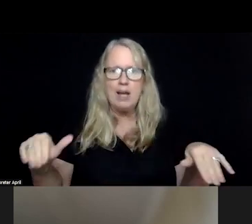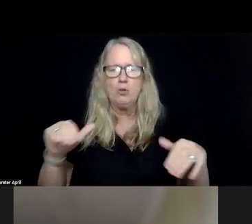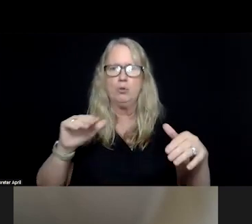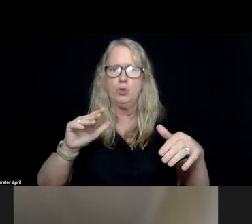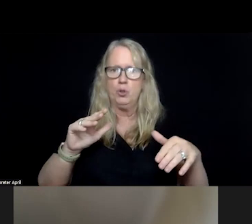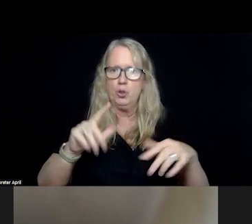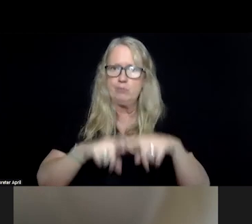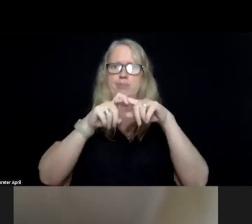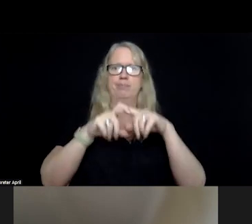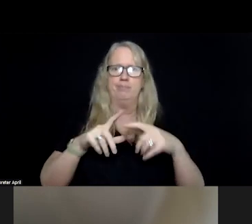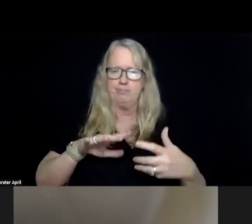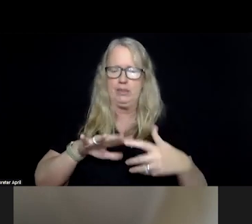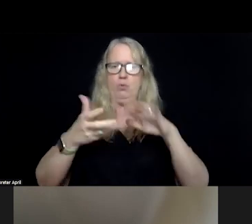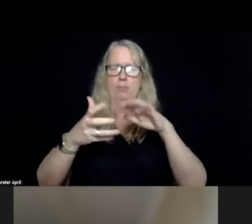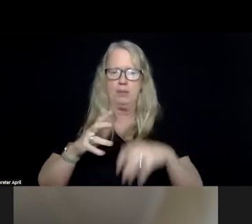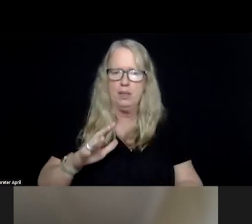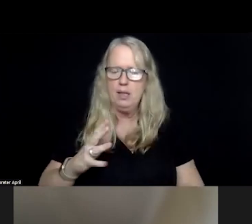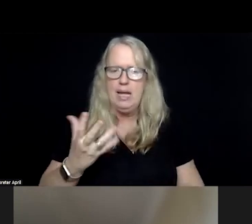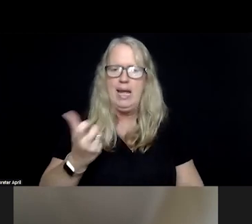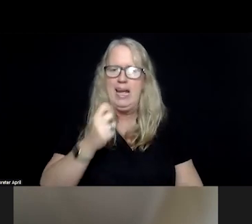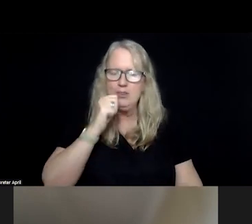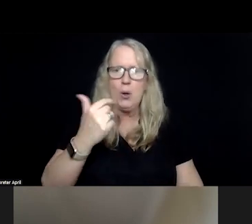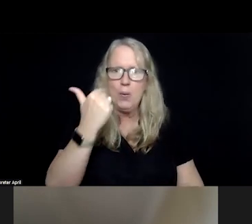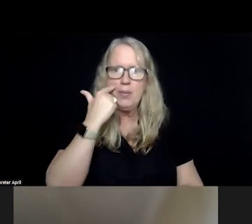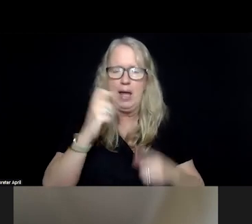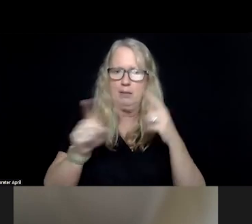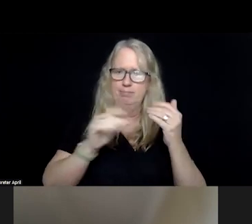SEEING THAT. I KNOW THAT IT IS DIFFERENT IN DIFFERENT COMMUNITIES